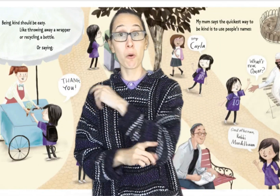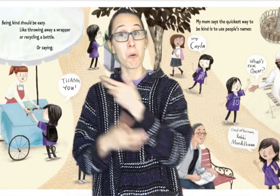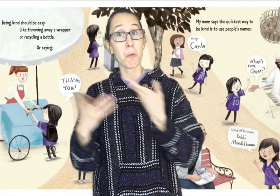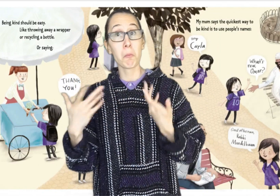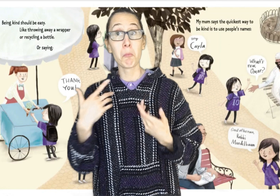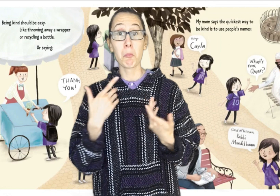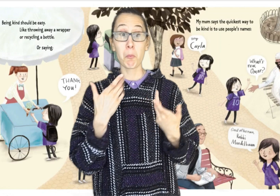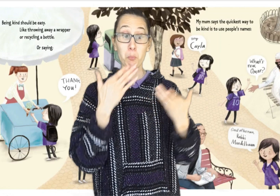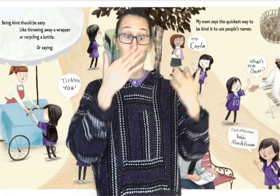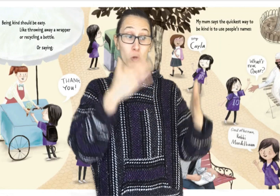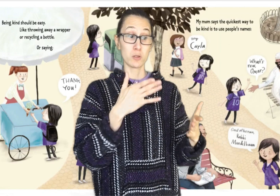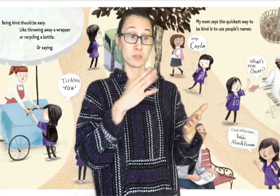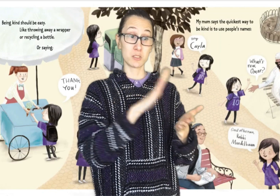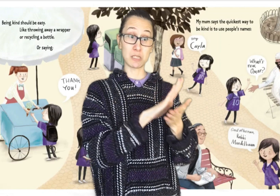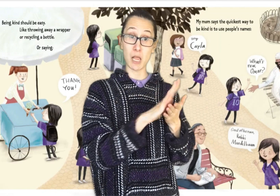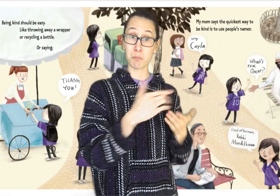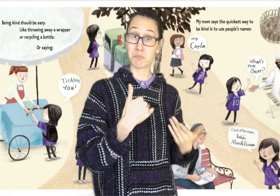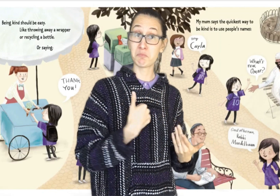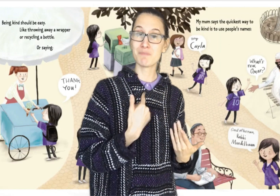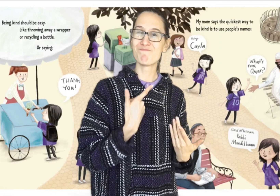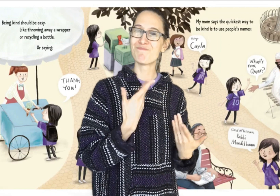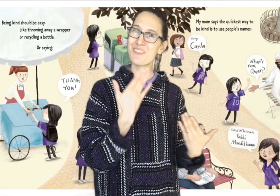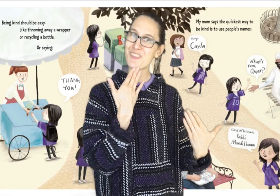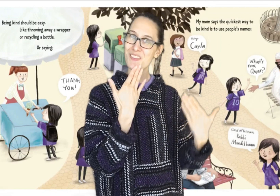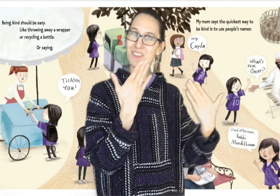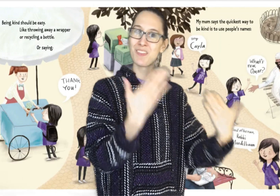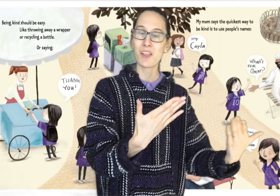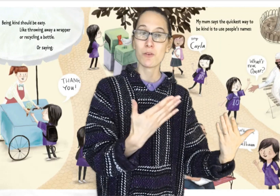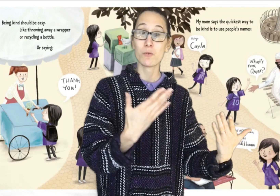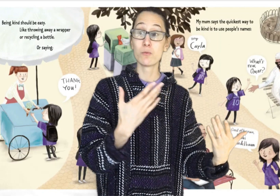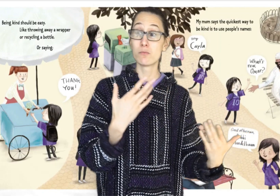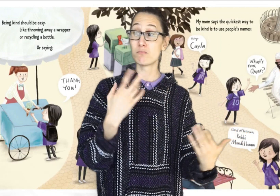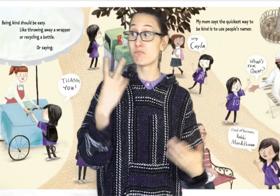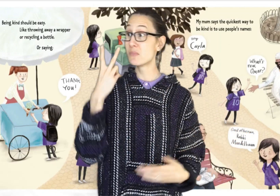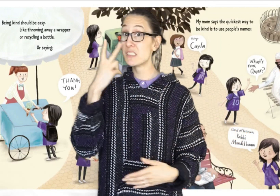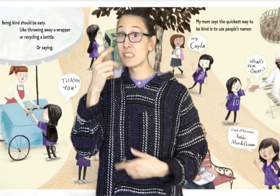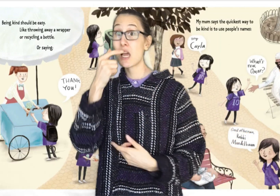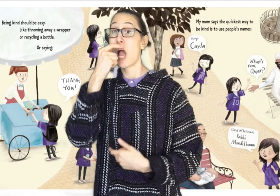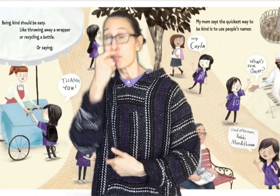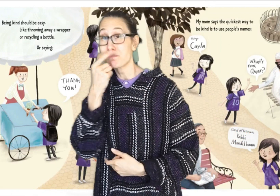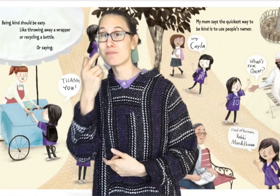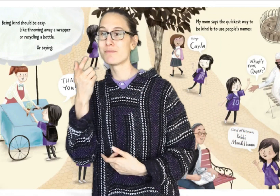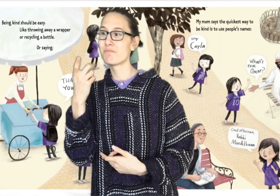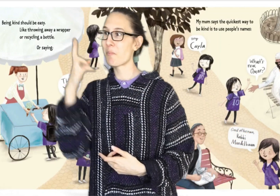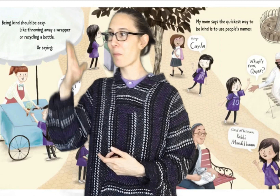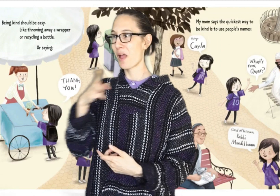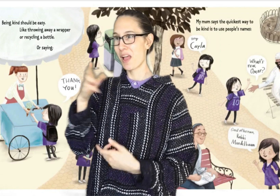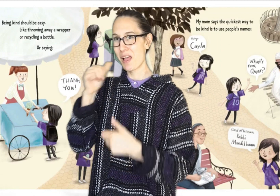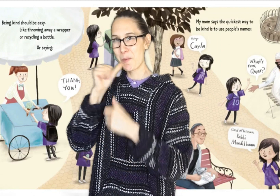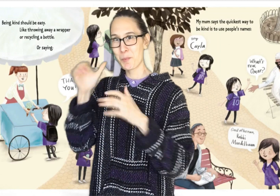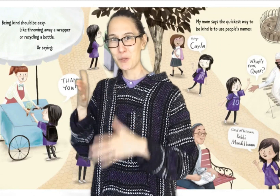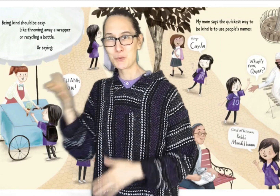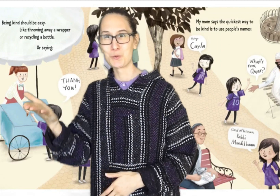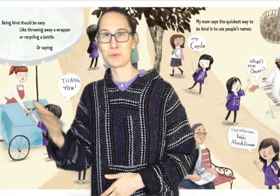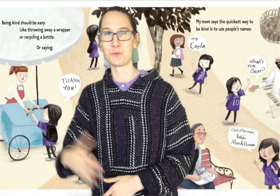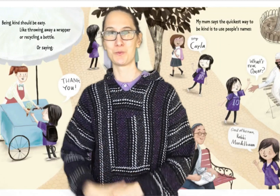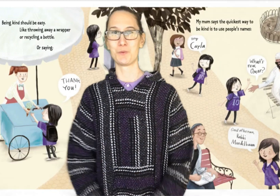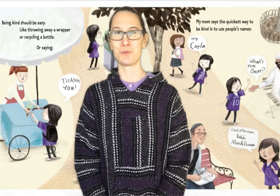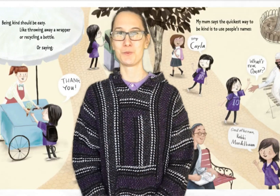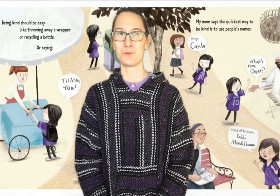Or saying: "Thank you" or "Bless you"